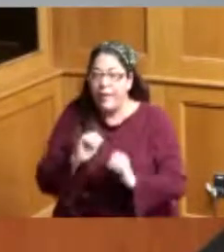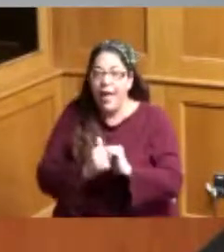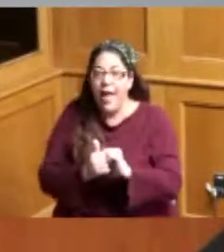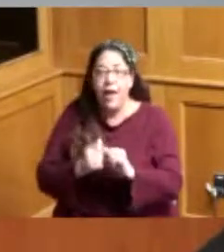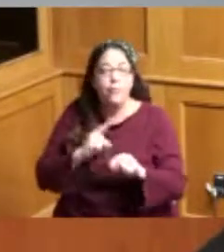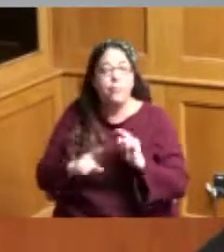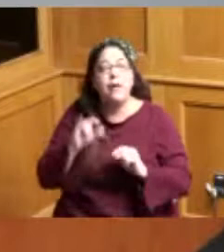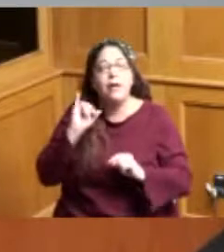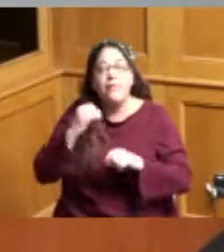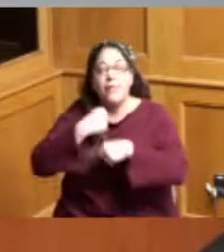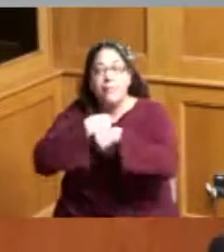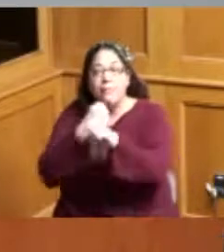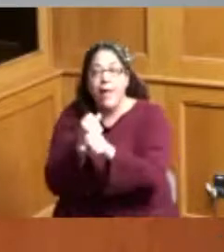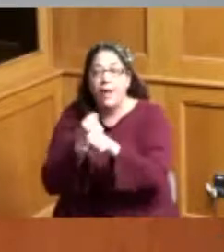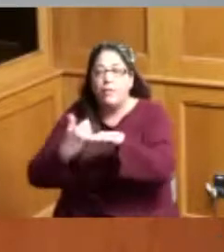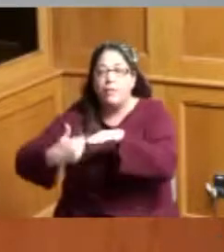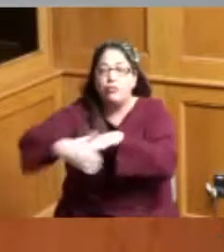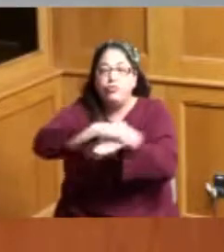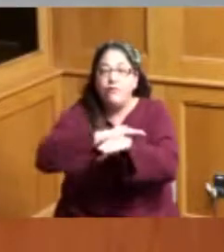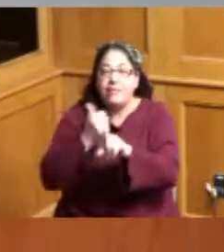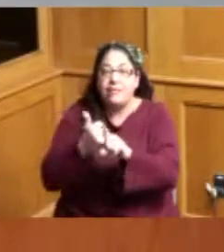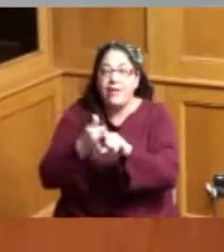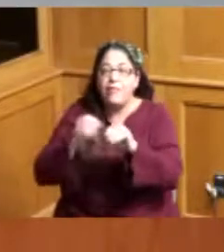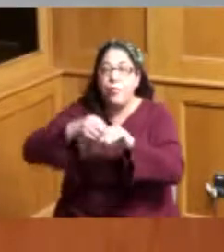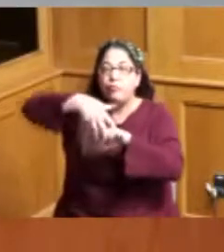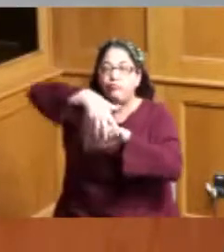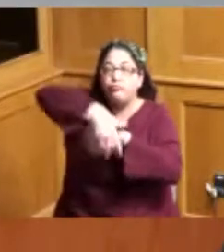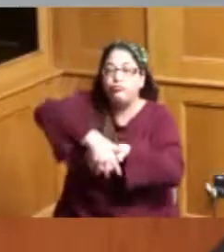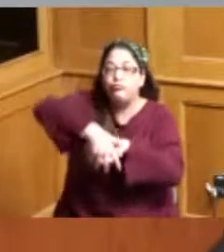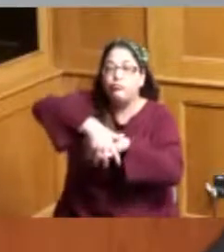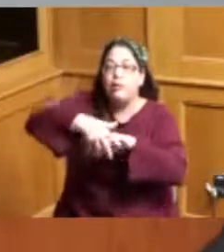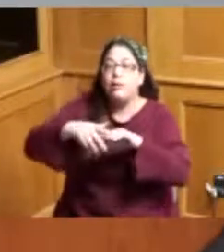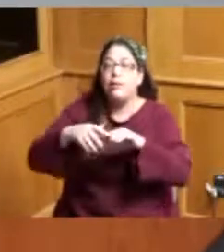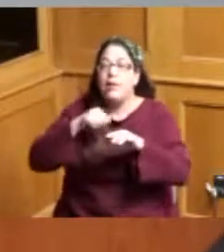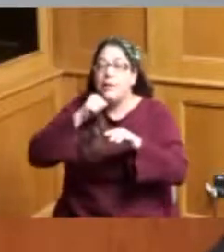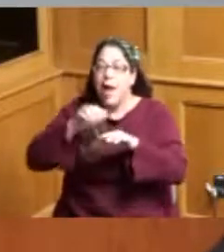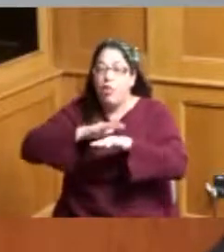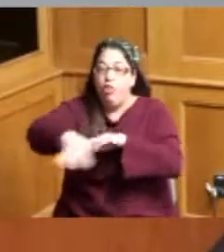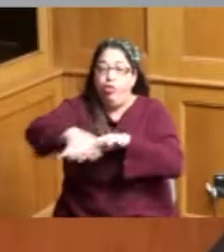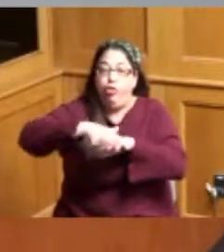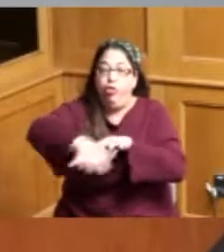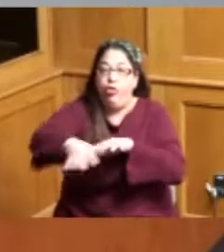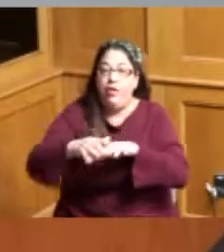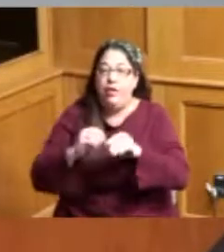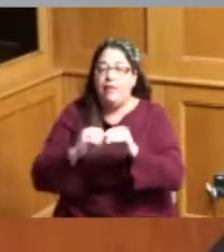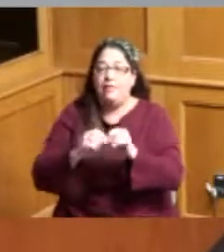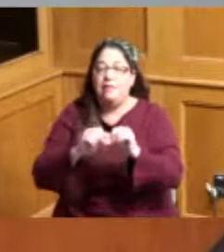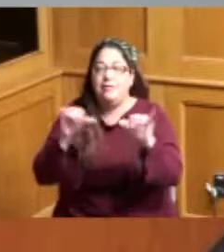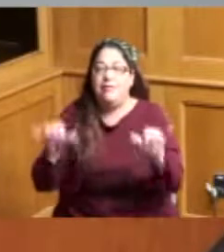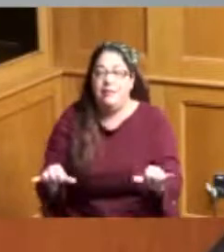of creating a surface that is not creating so much runoff going into the system because in the end